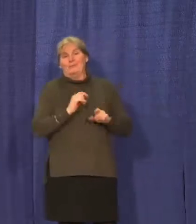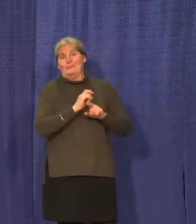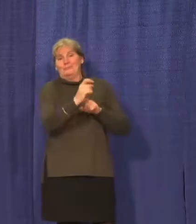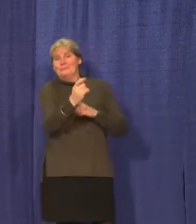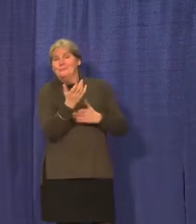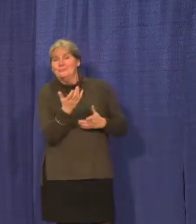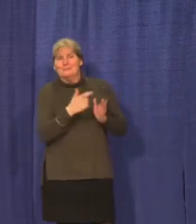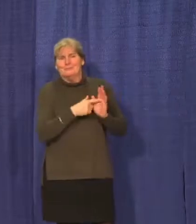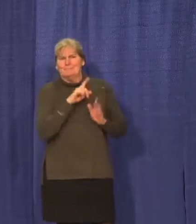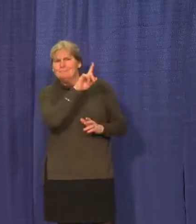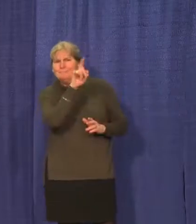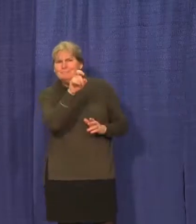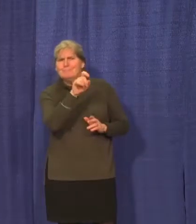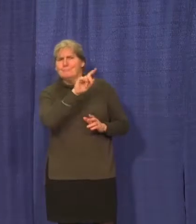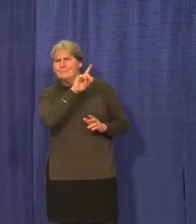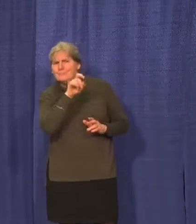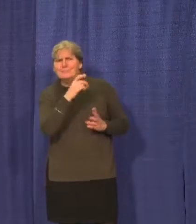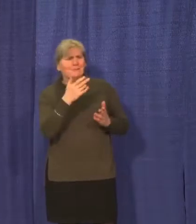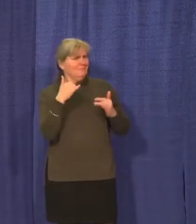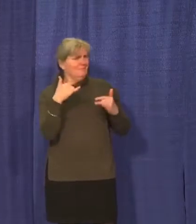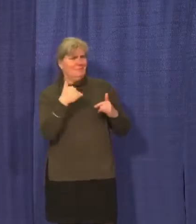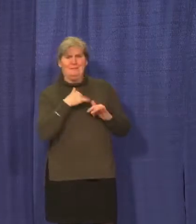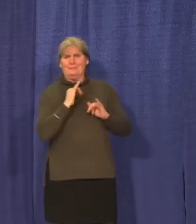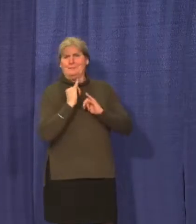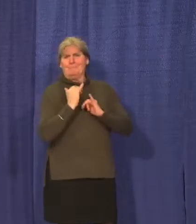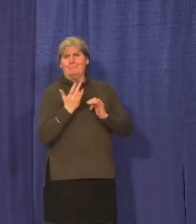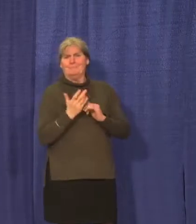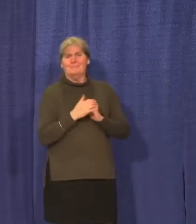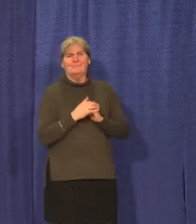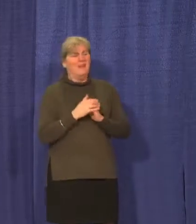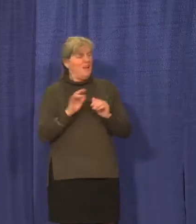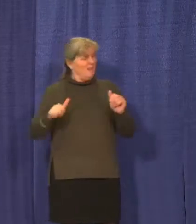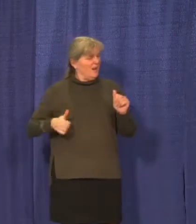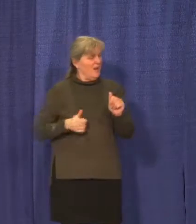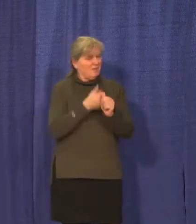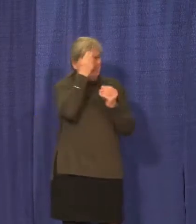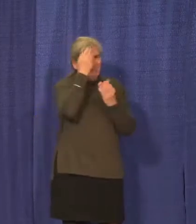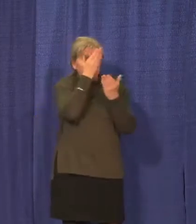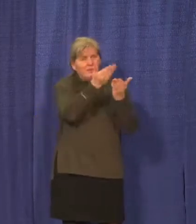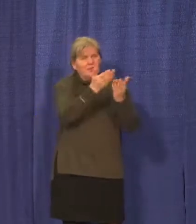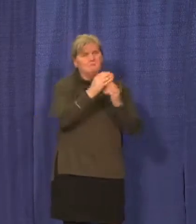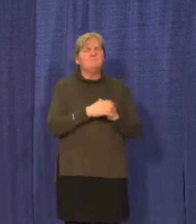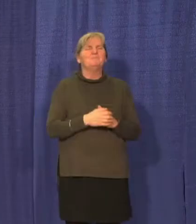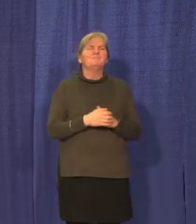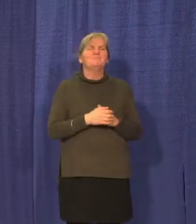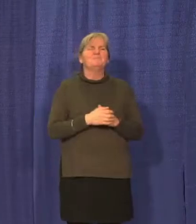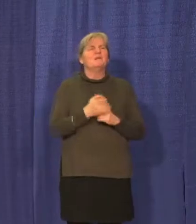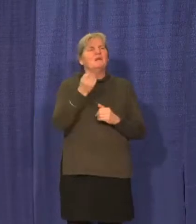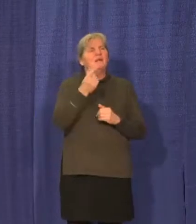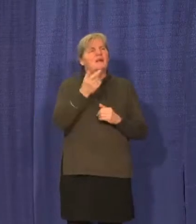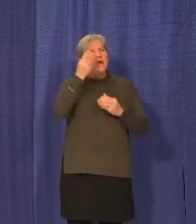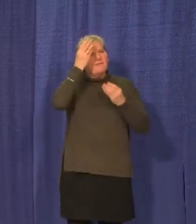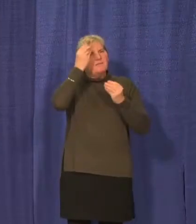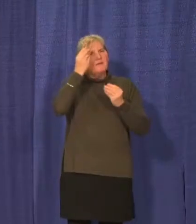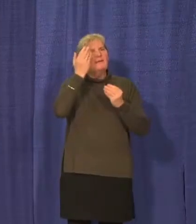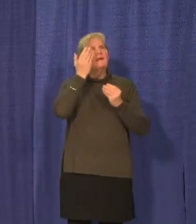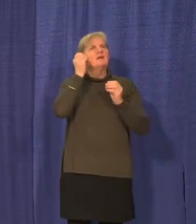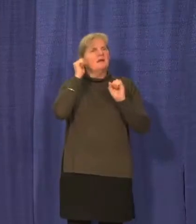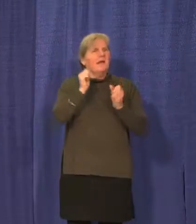quite a bit myself, asking and answering questions. They have the most up to date information. Now, information does change